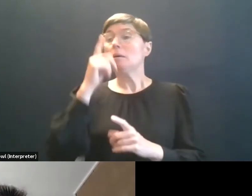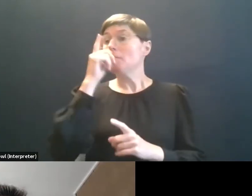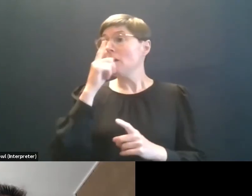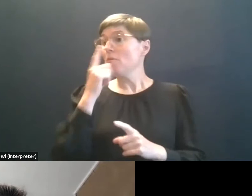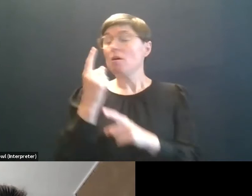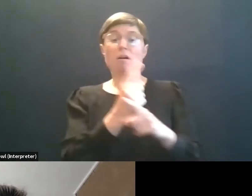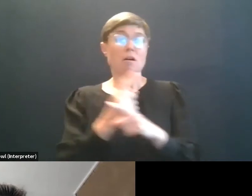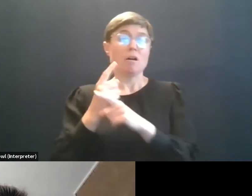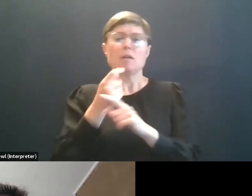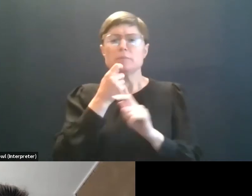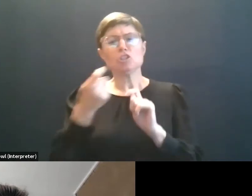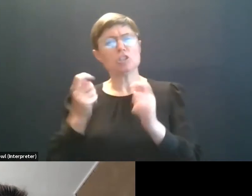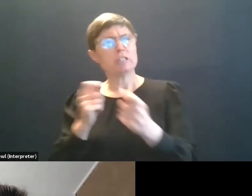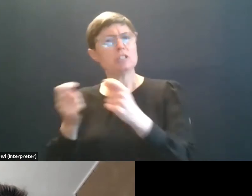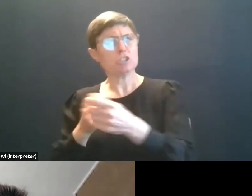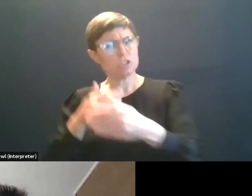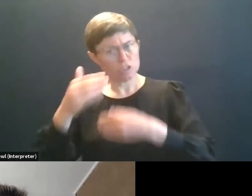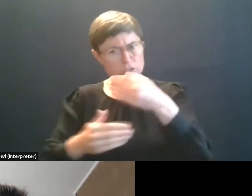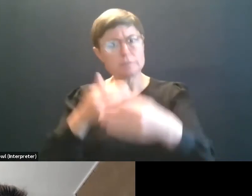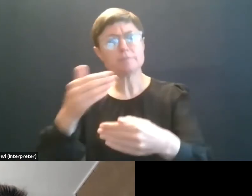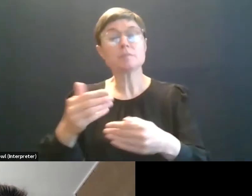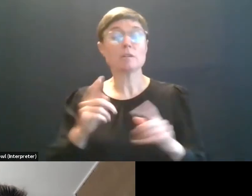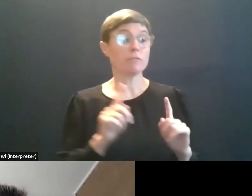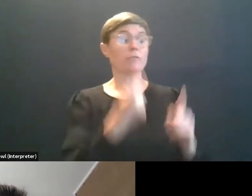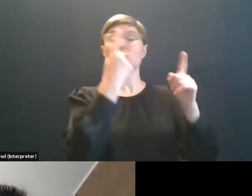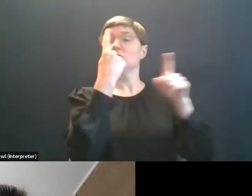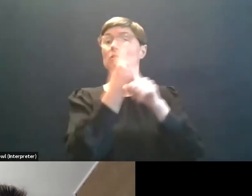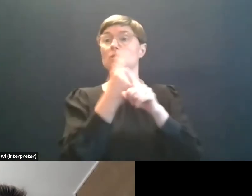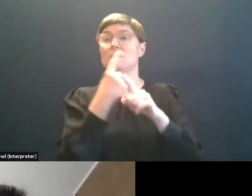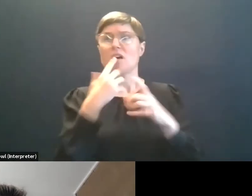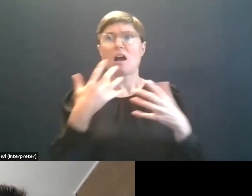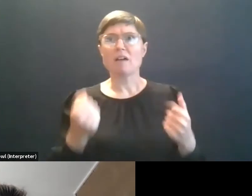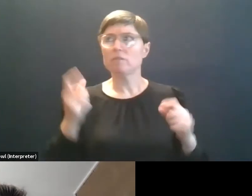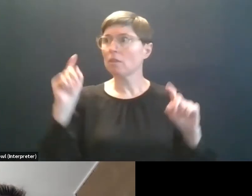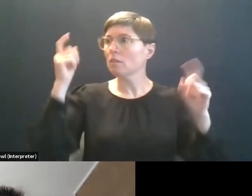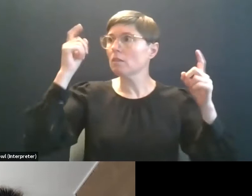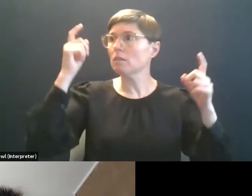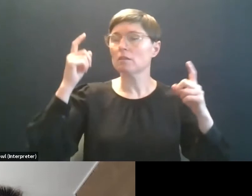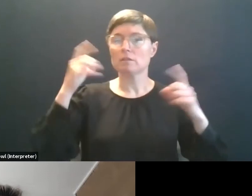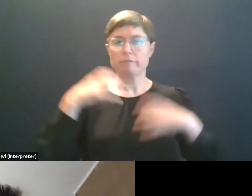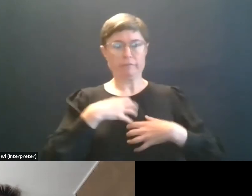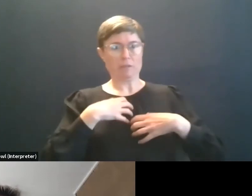over time. Initially people were reporting fear, anxiety, concern about their own health,